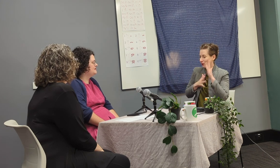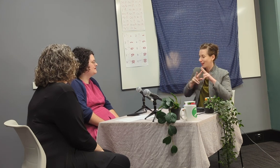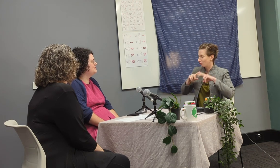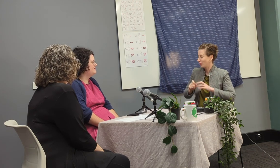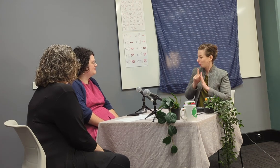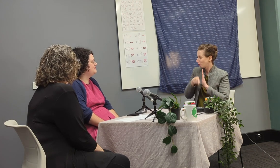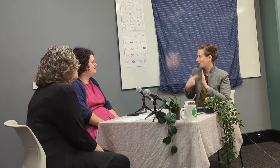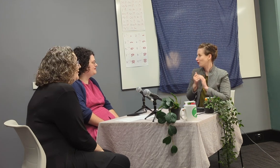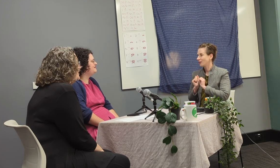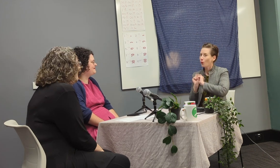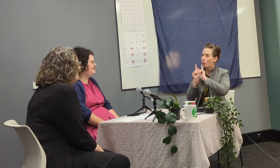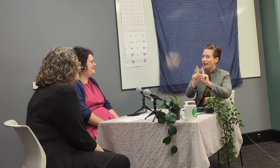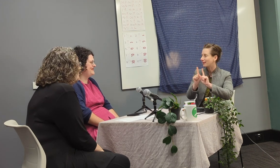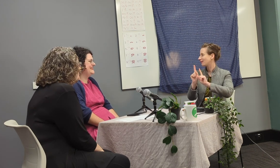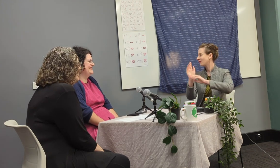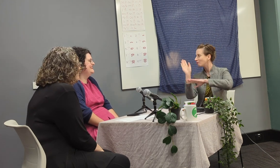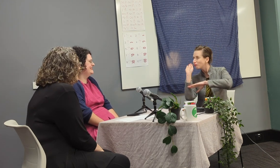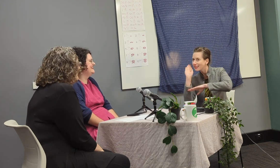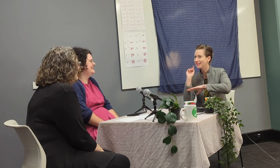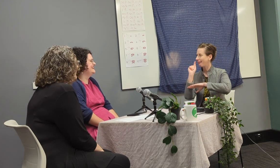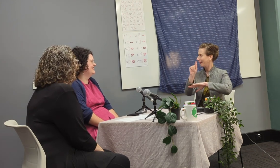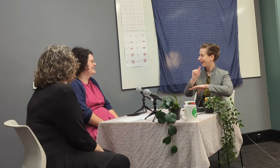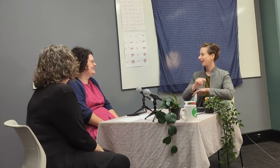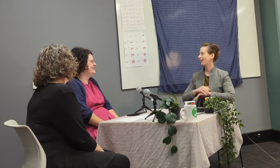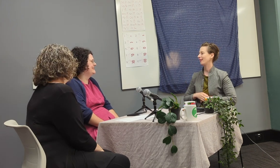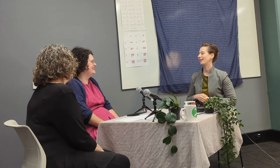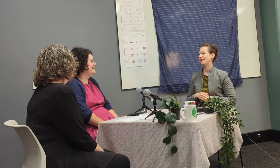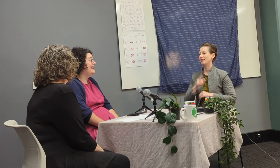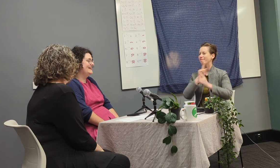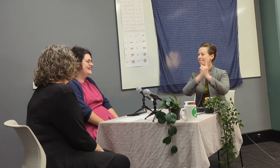my small Auslan research project and presented.